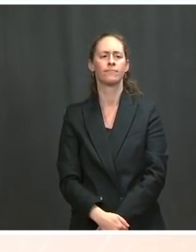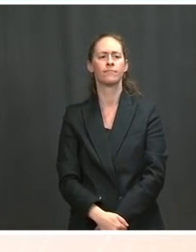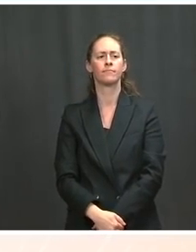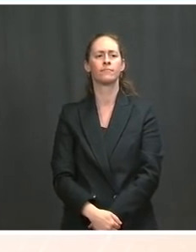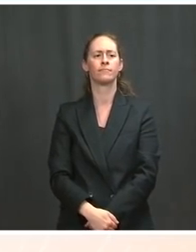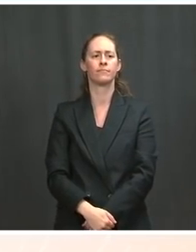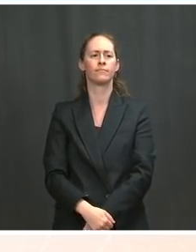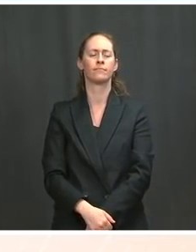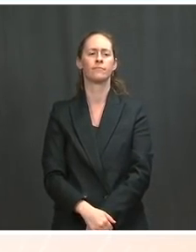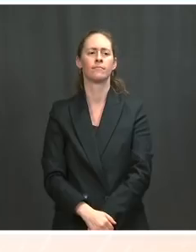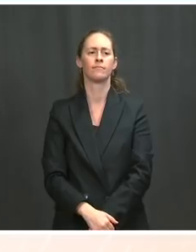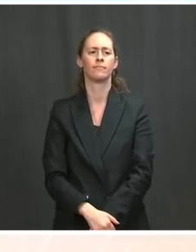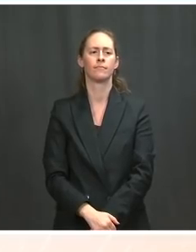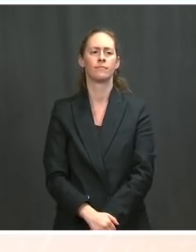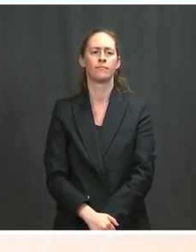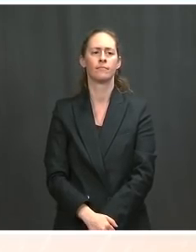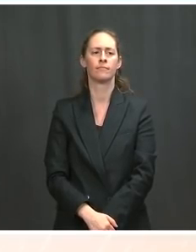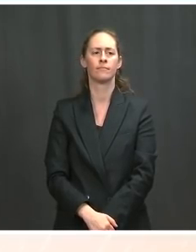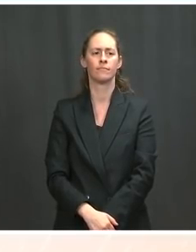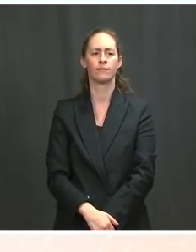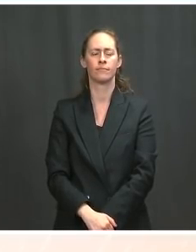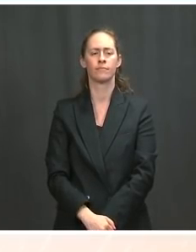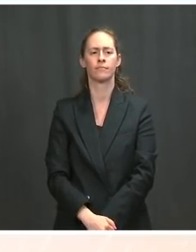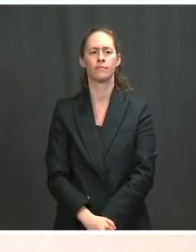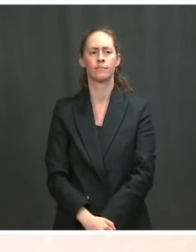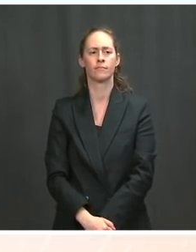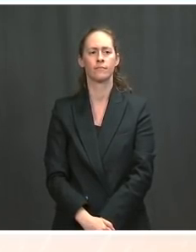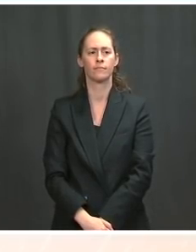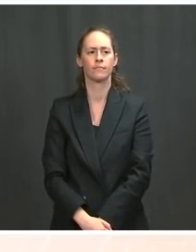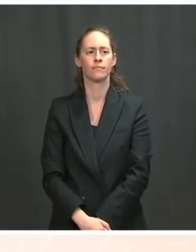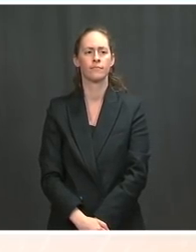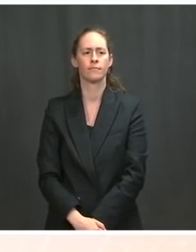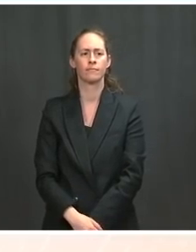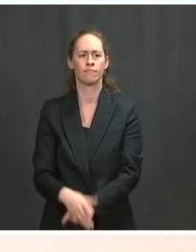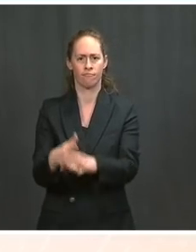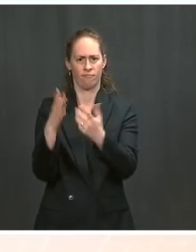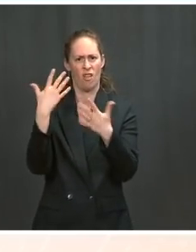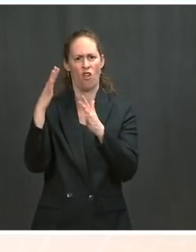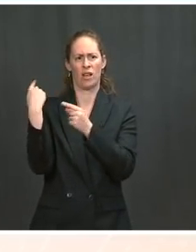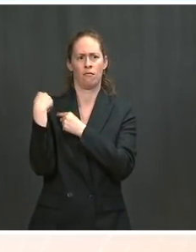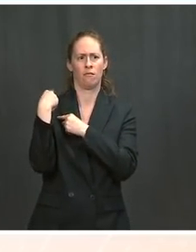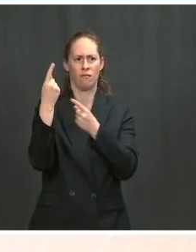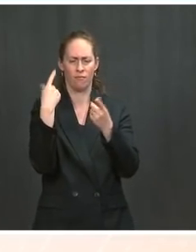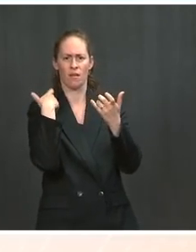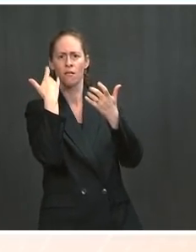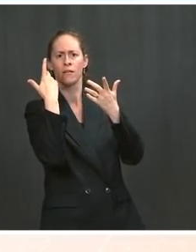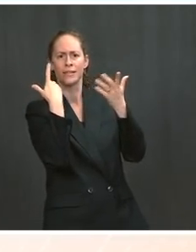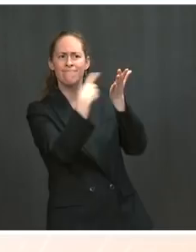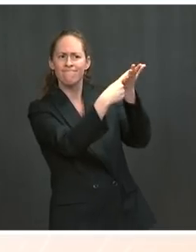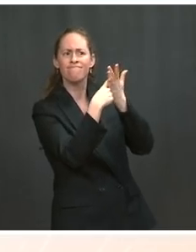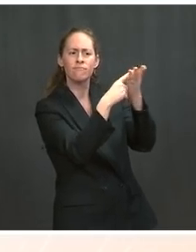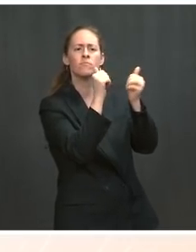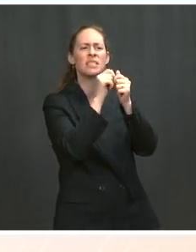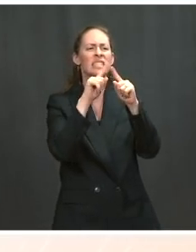we have, over the last several days, had dozens of calls at very high levels with Israeli and Palestinian leaders, as you know --